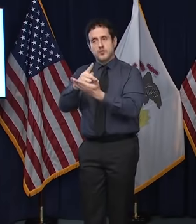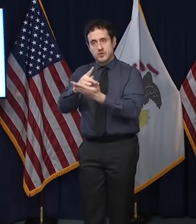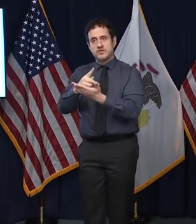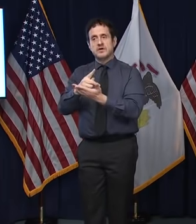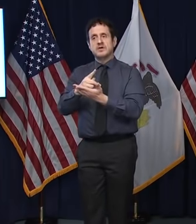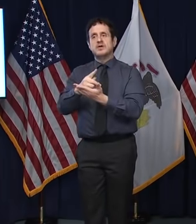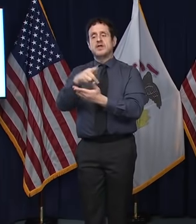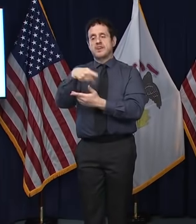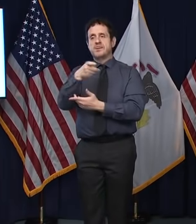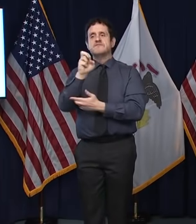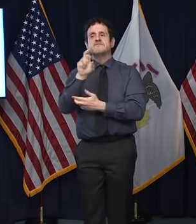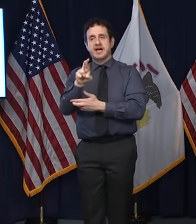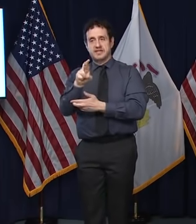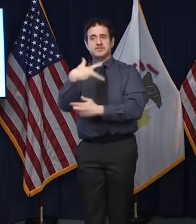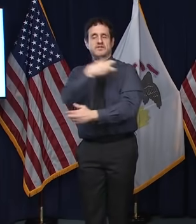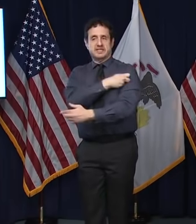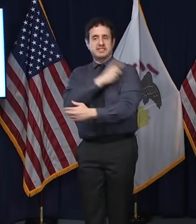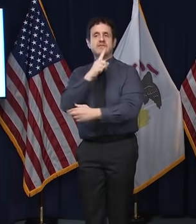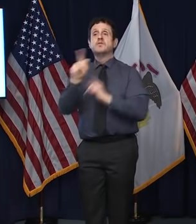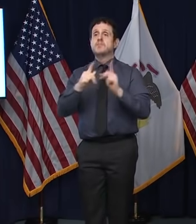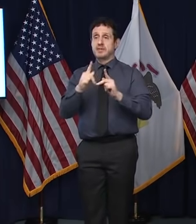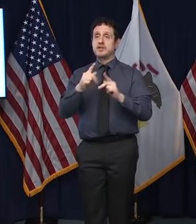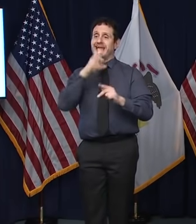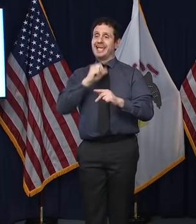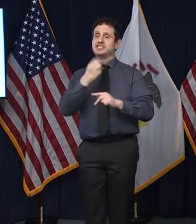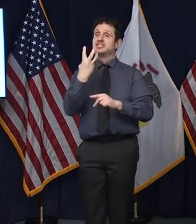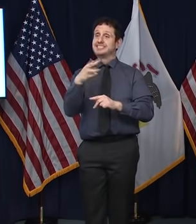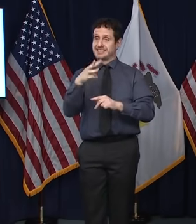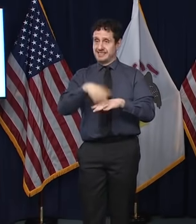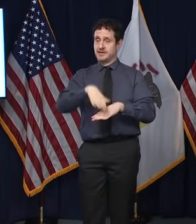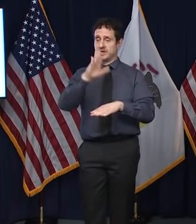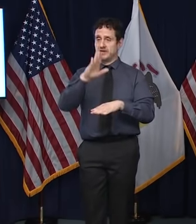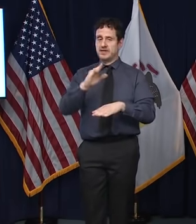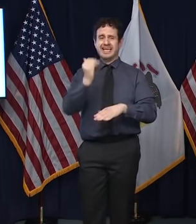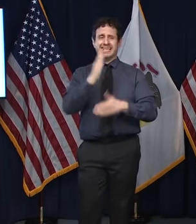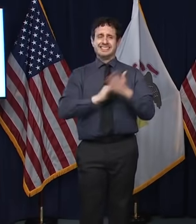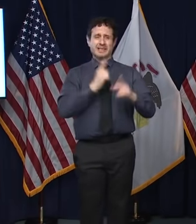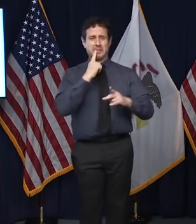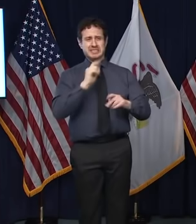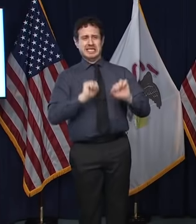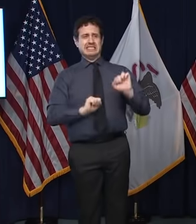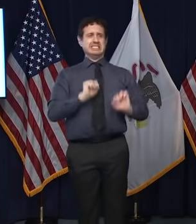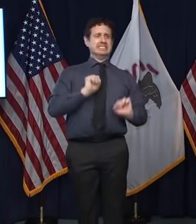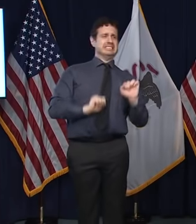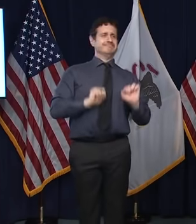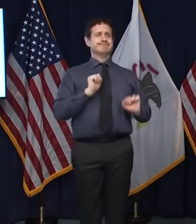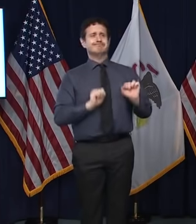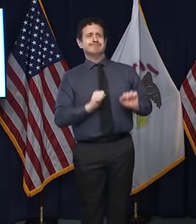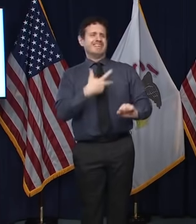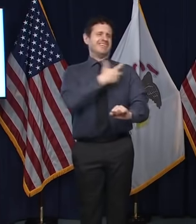approved the Fizer cove in nineteen vaccine for everyone